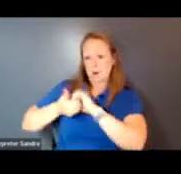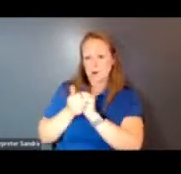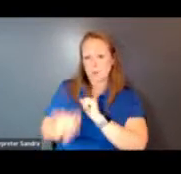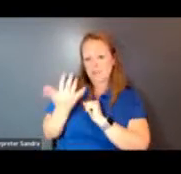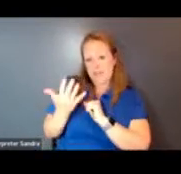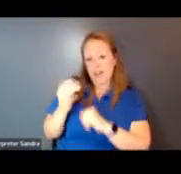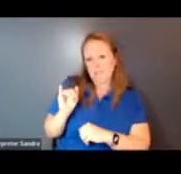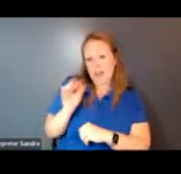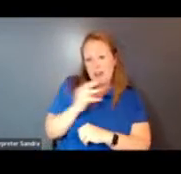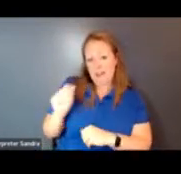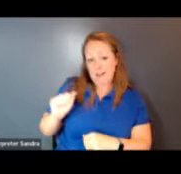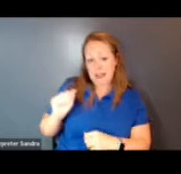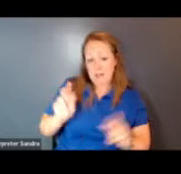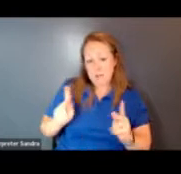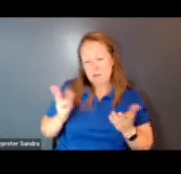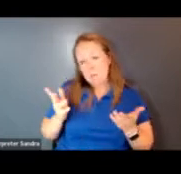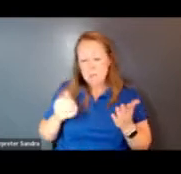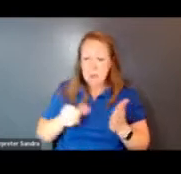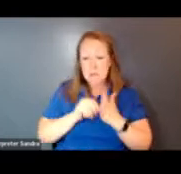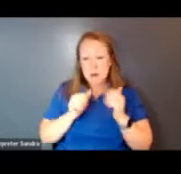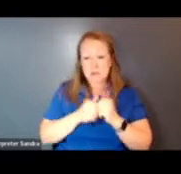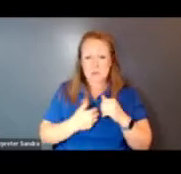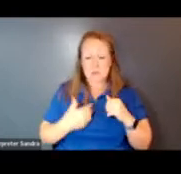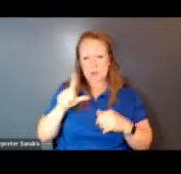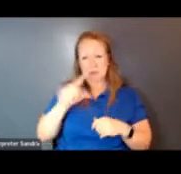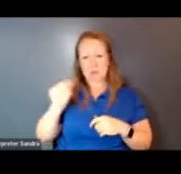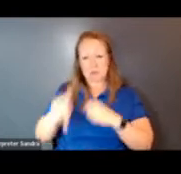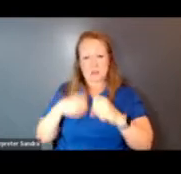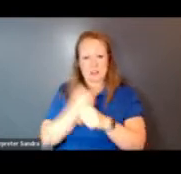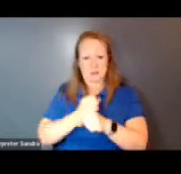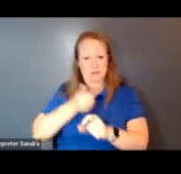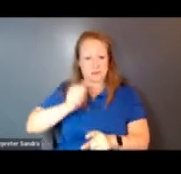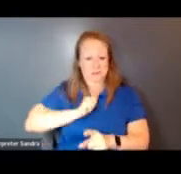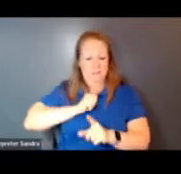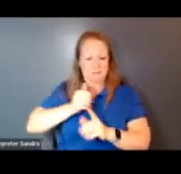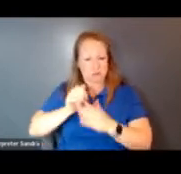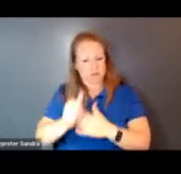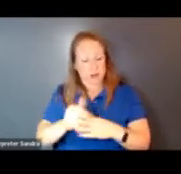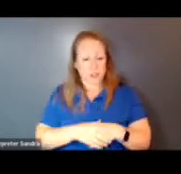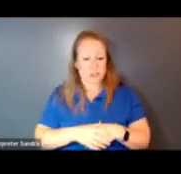impressive for over 20 years of doing self direction. The first two and my current is a person